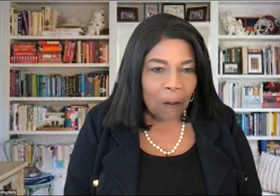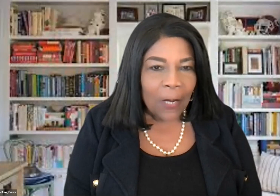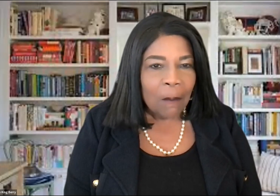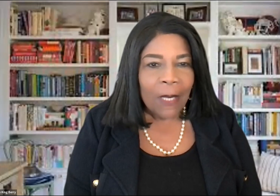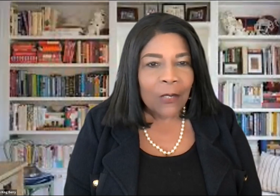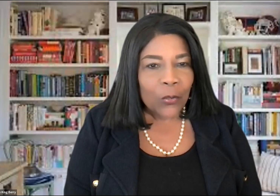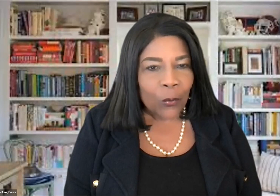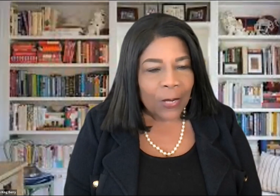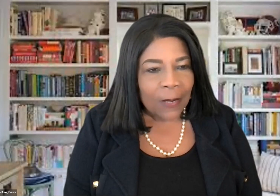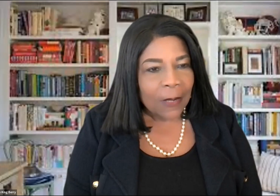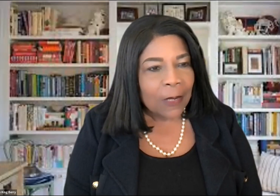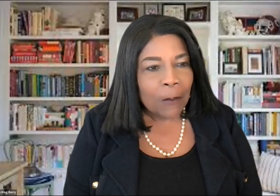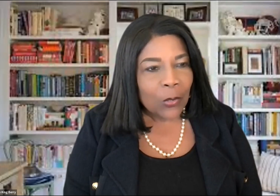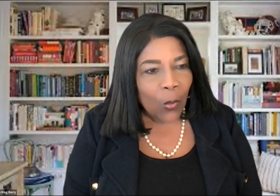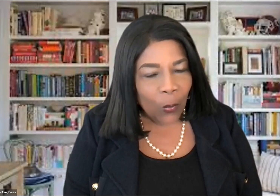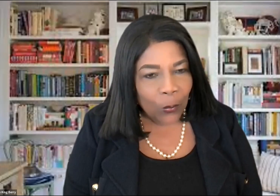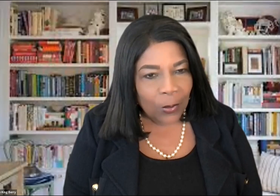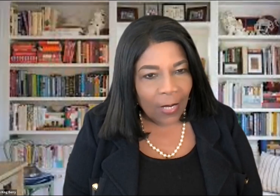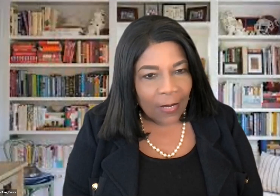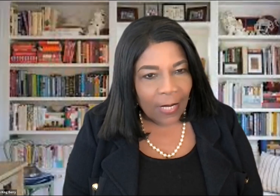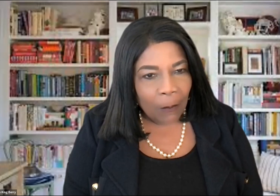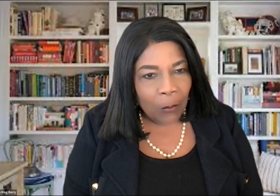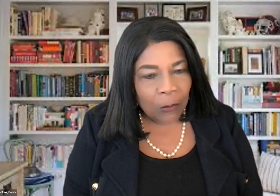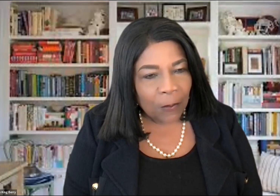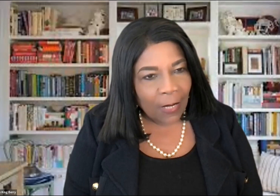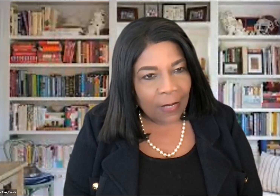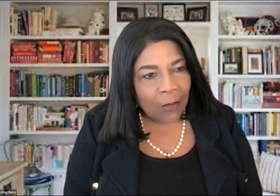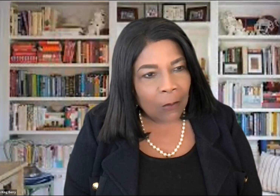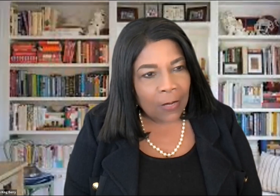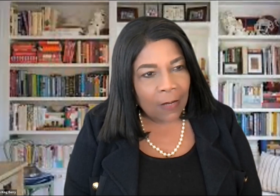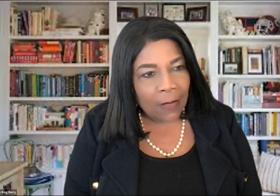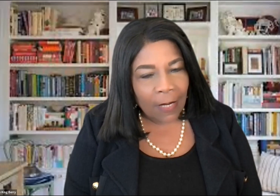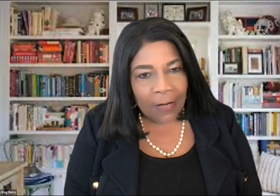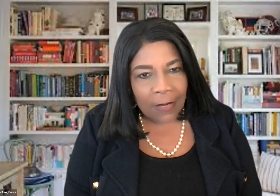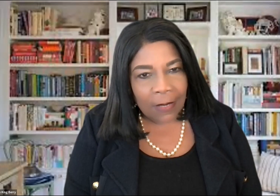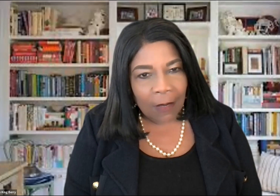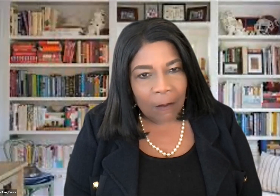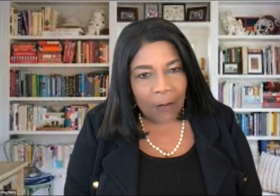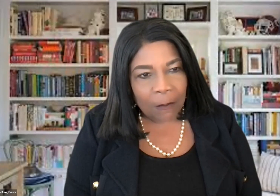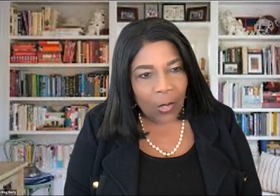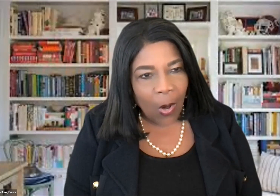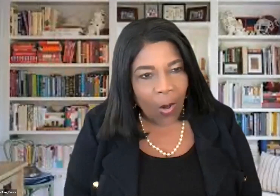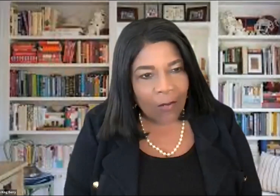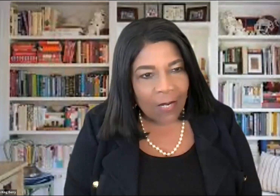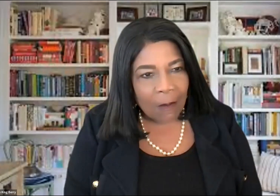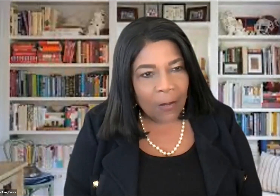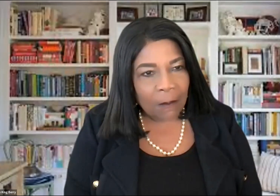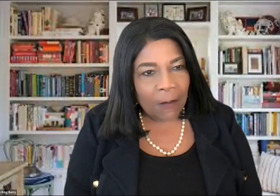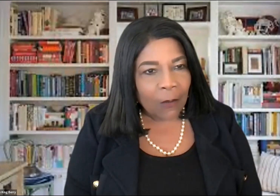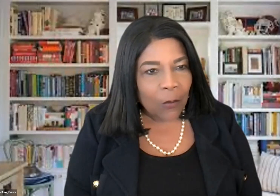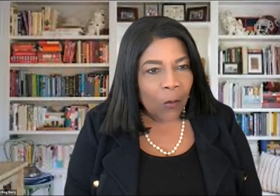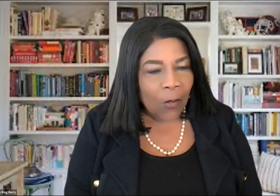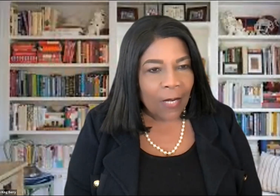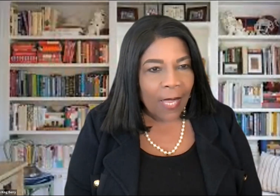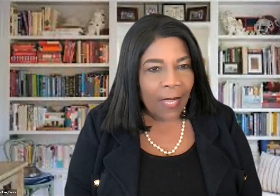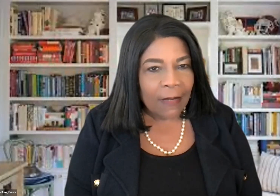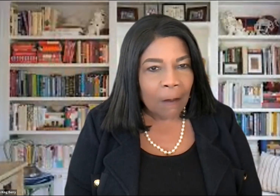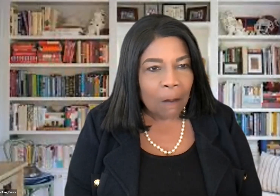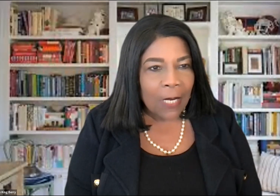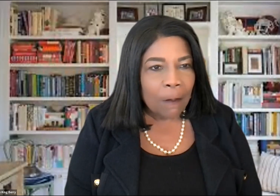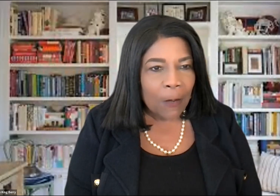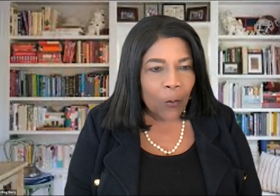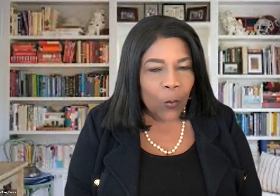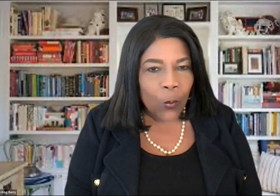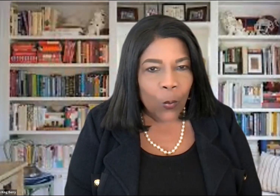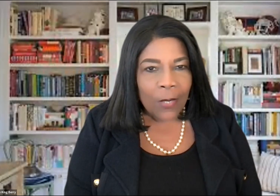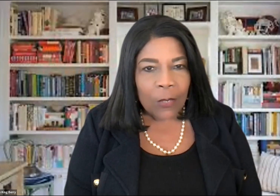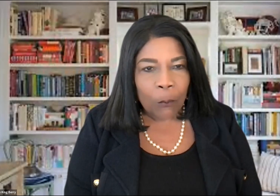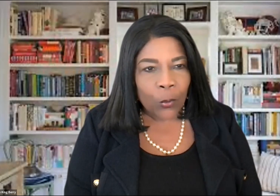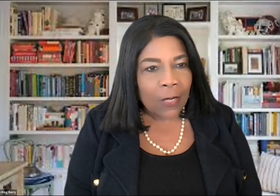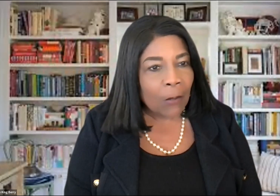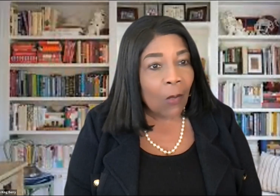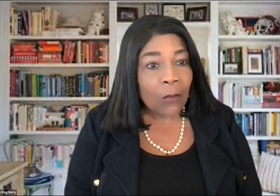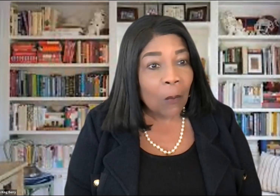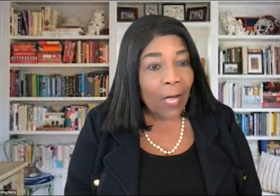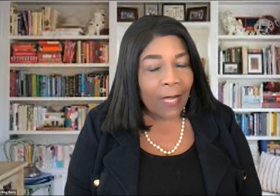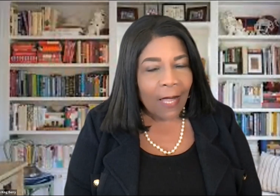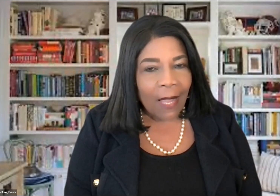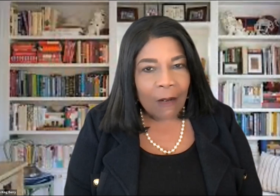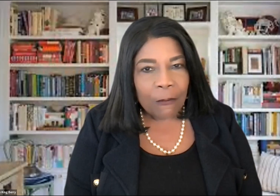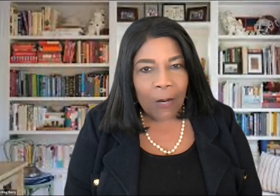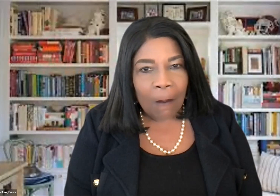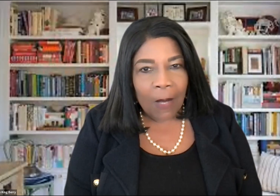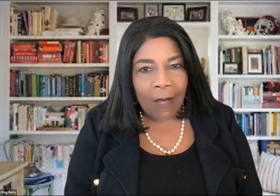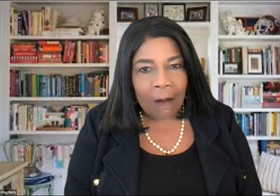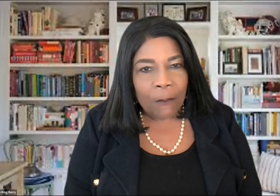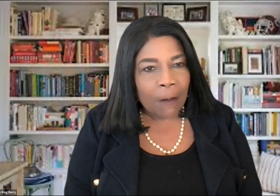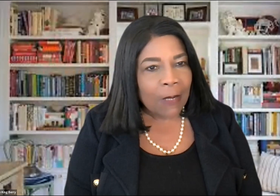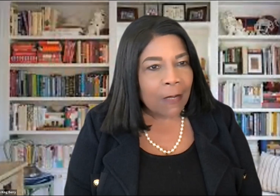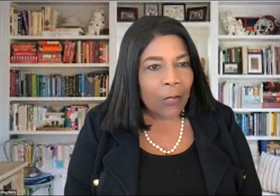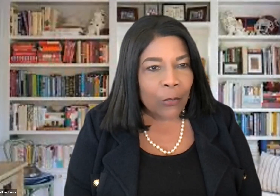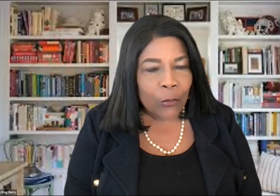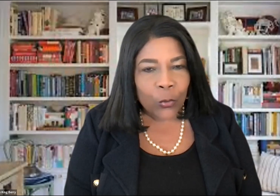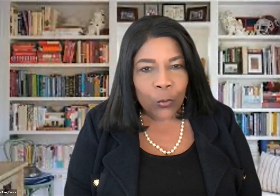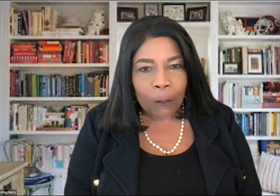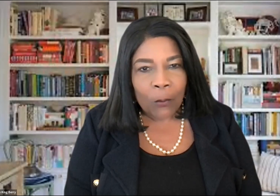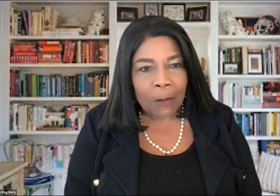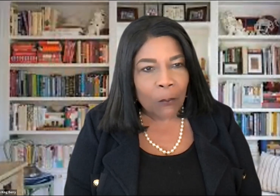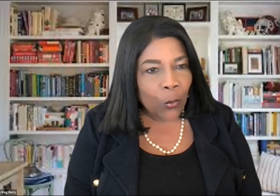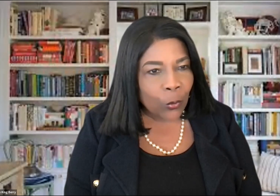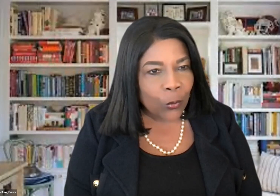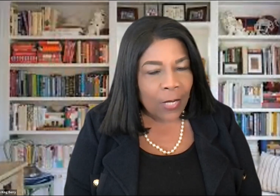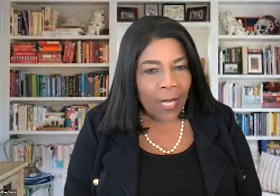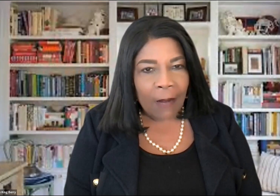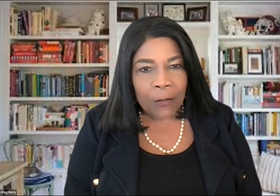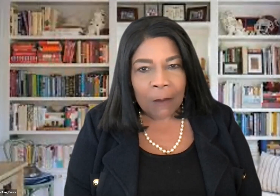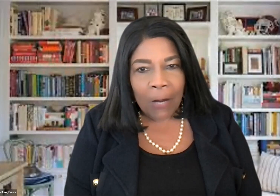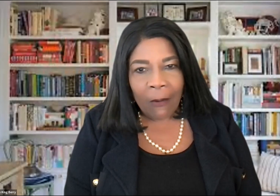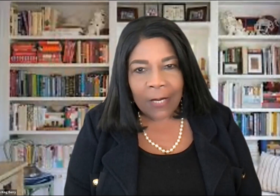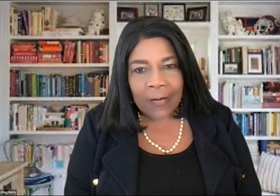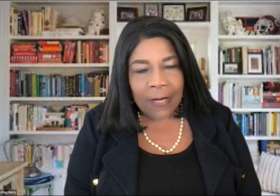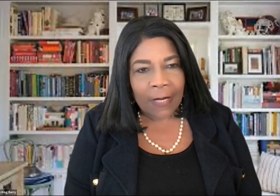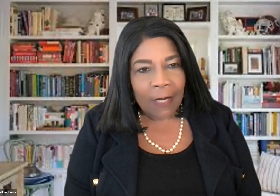There are many, many stories that need to be told that will reflect not only the legacy of Fdr, but of Eleanor and the many people who supported them along the way from famous singers to the pullman porters